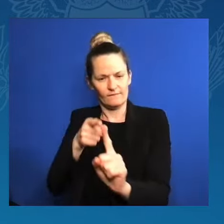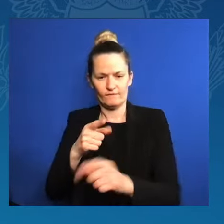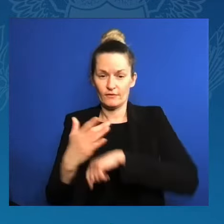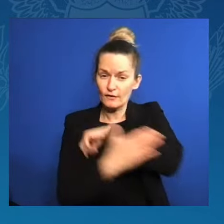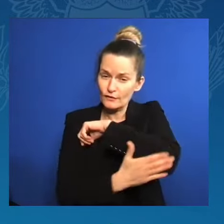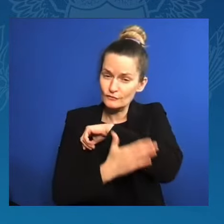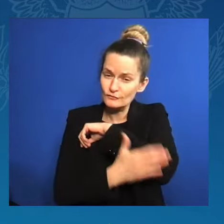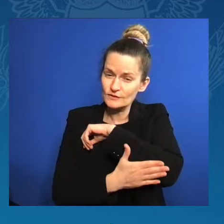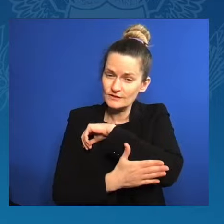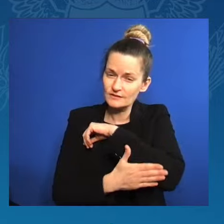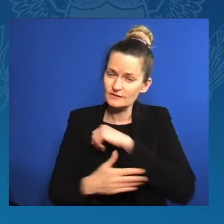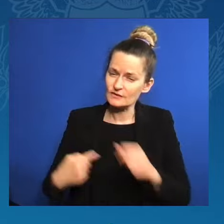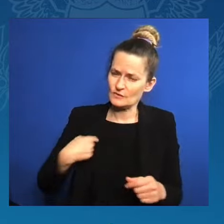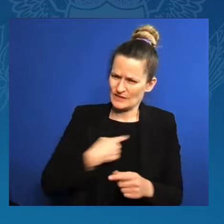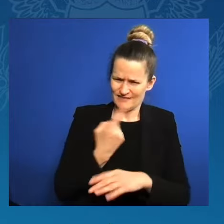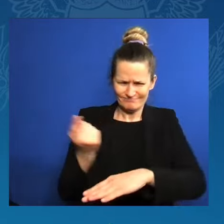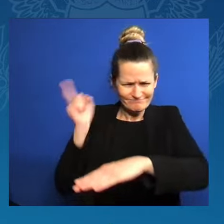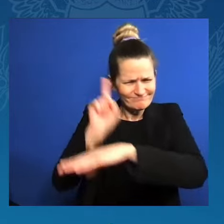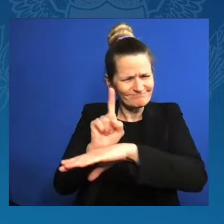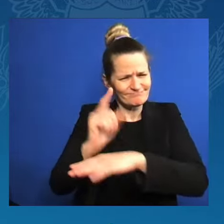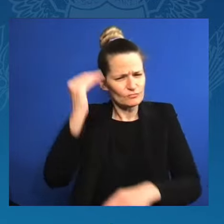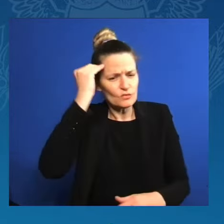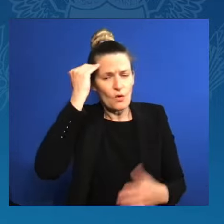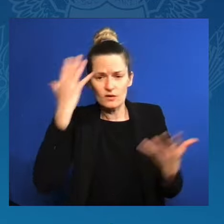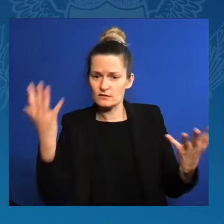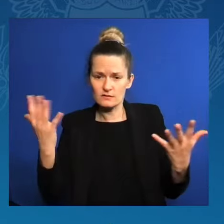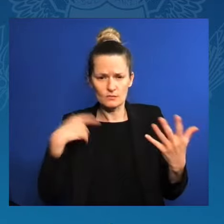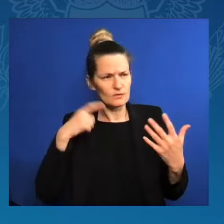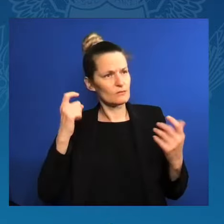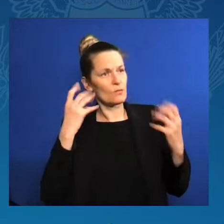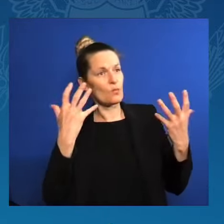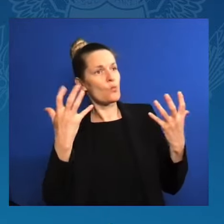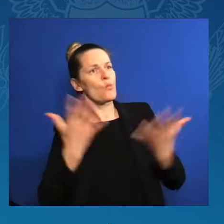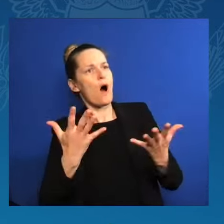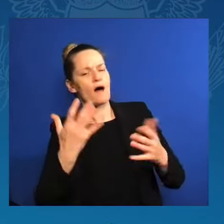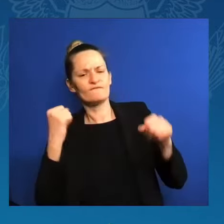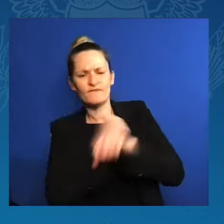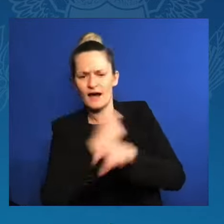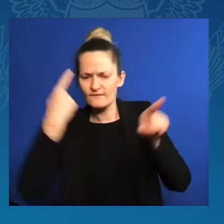And, again, I will say: When we fight, we win. Thank you.